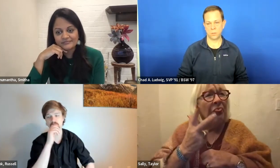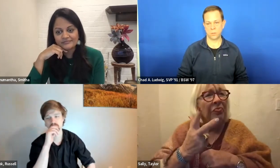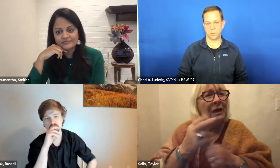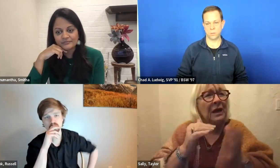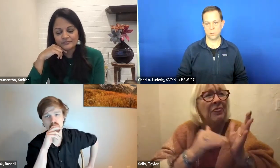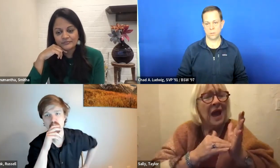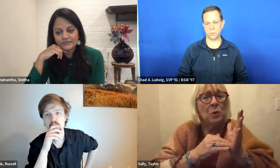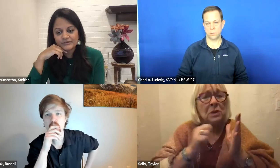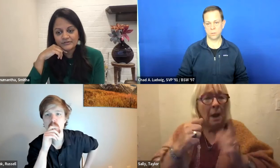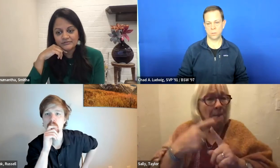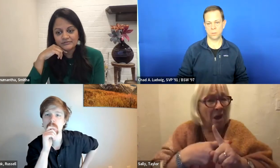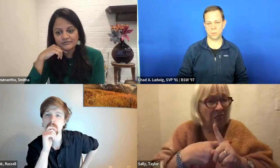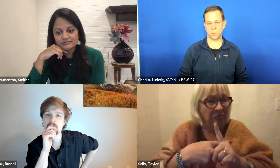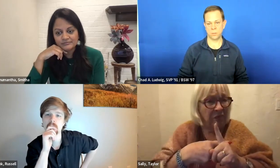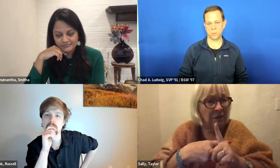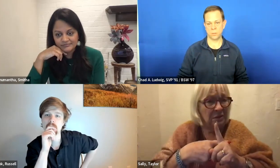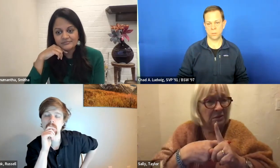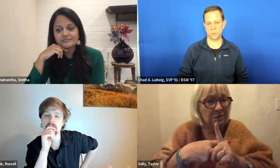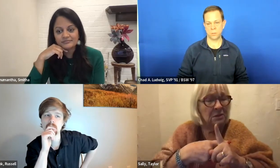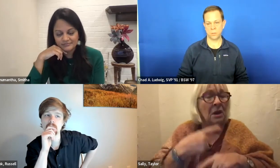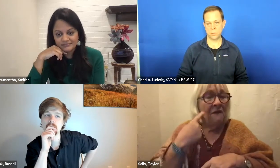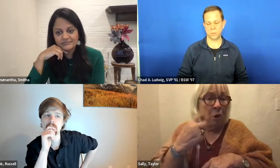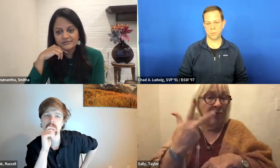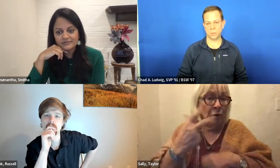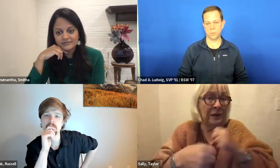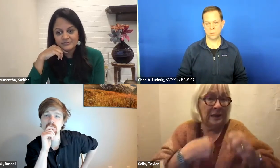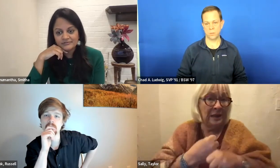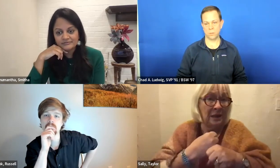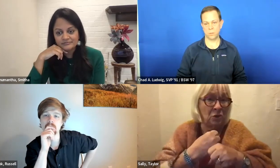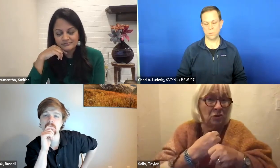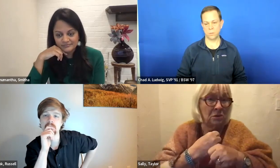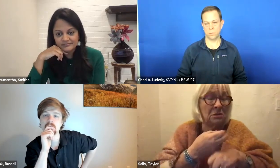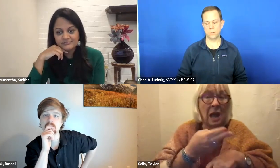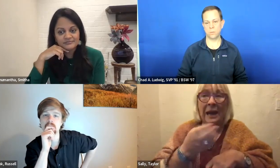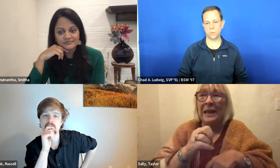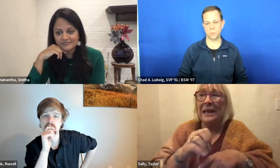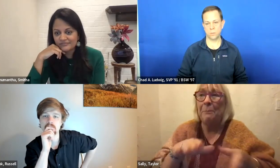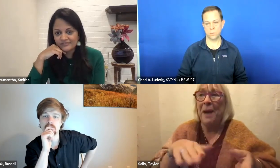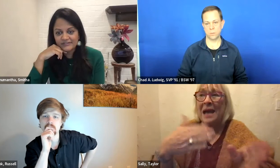and I got--let's see-- $3,000 a month for 3 years,